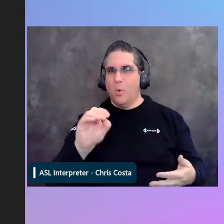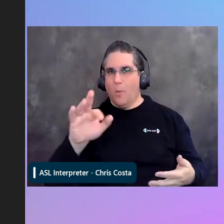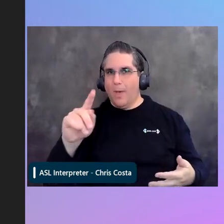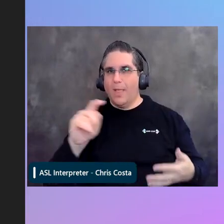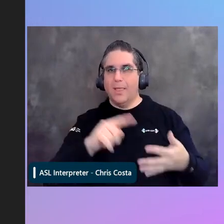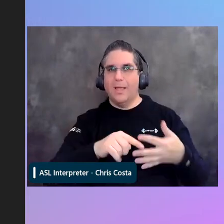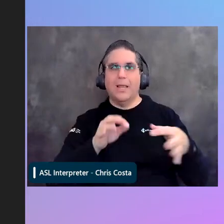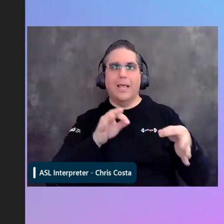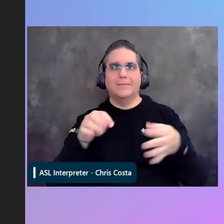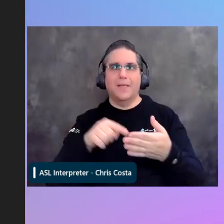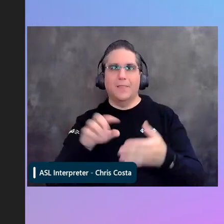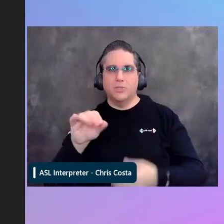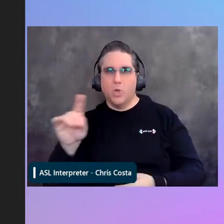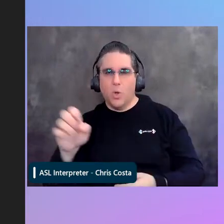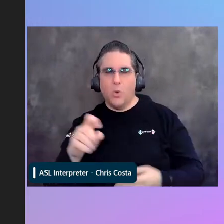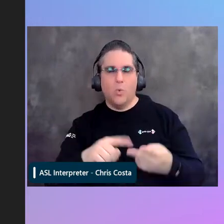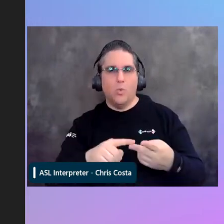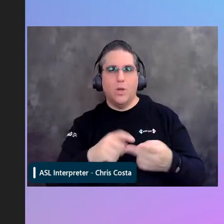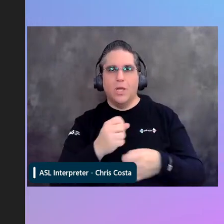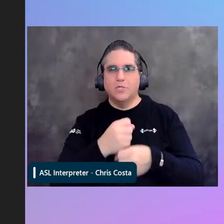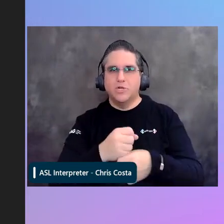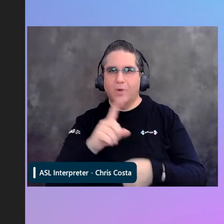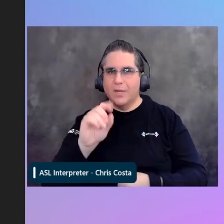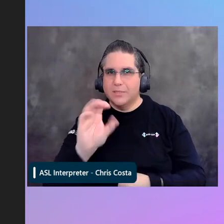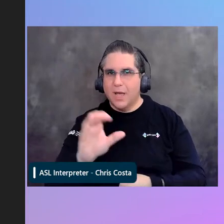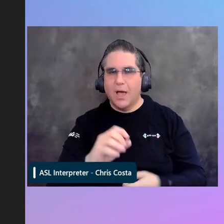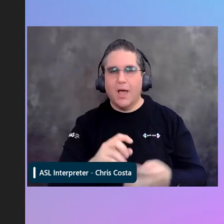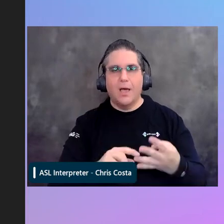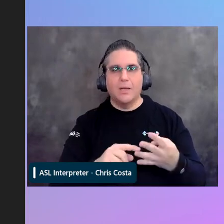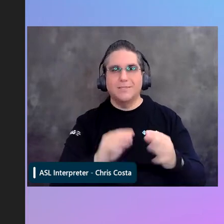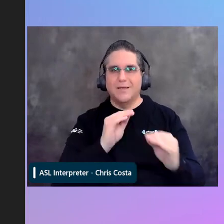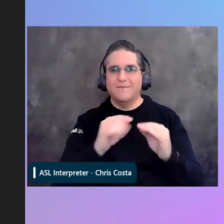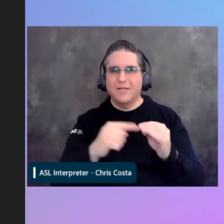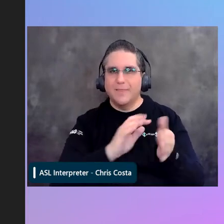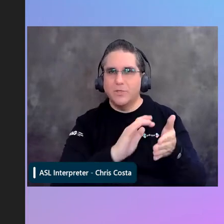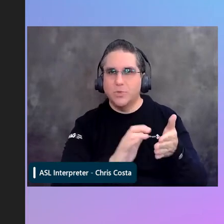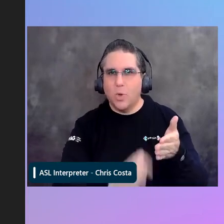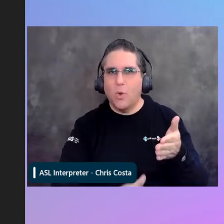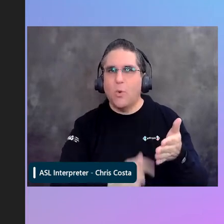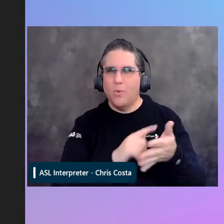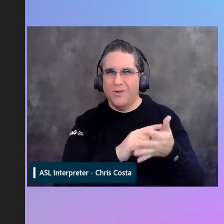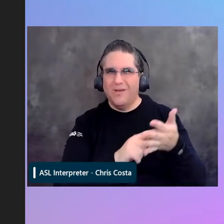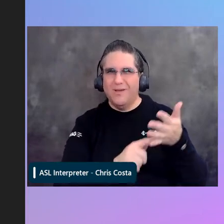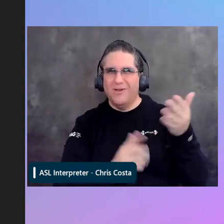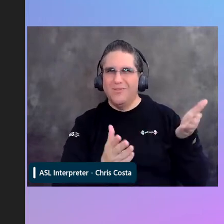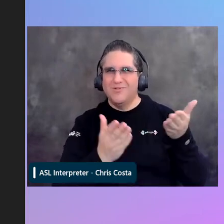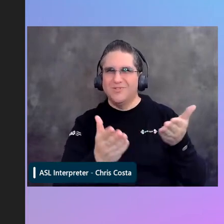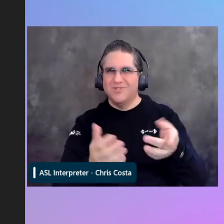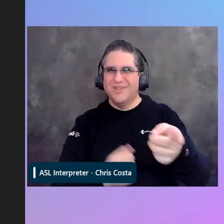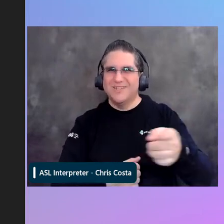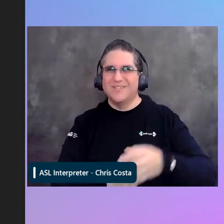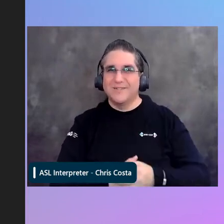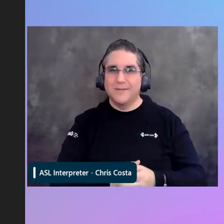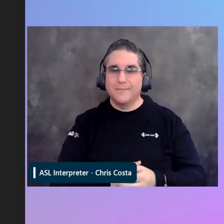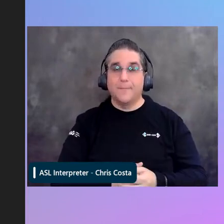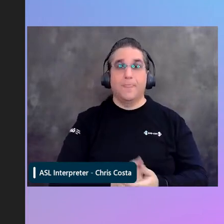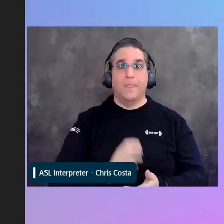generate docs, fix this code,